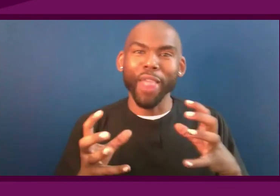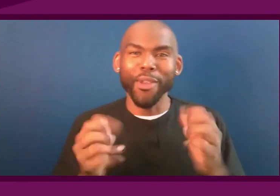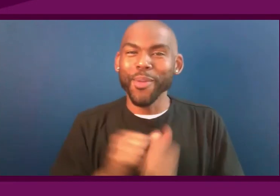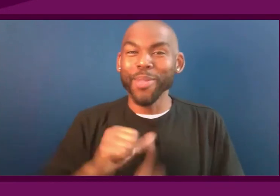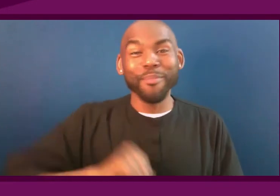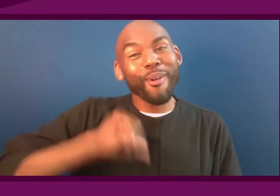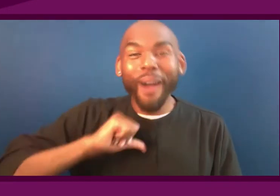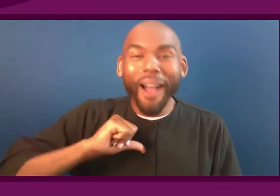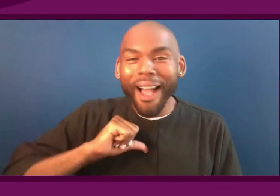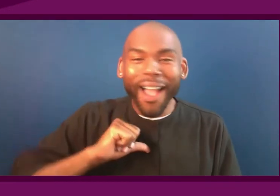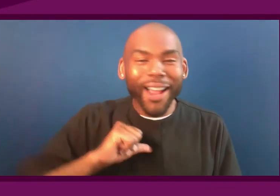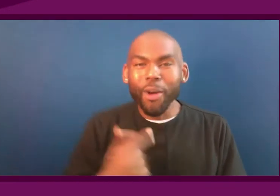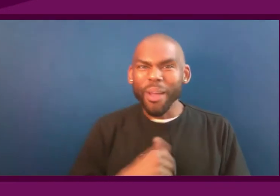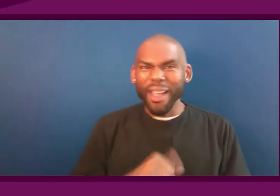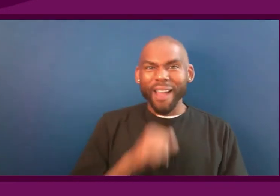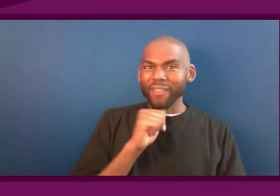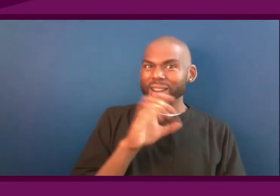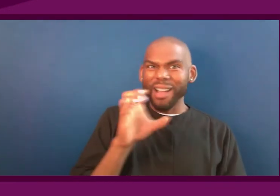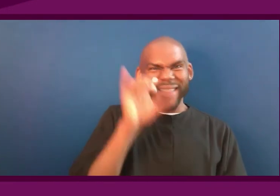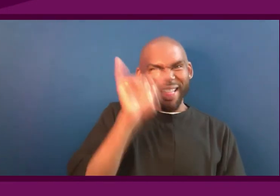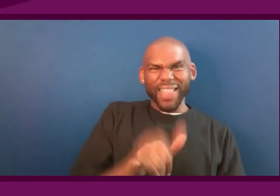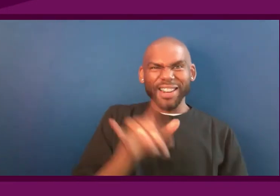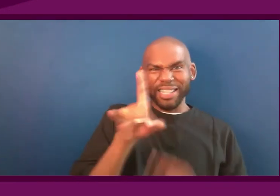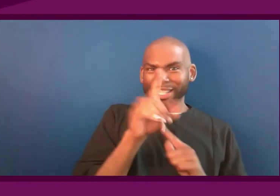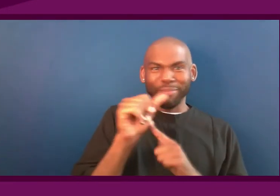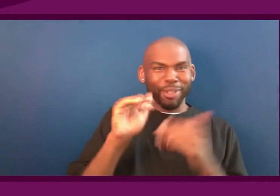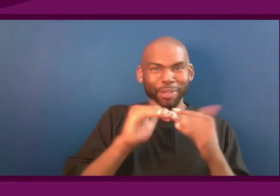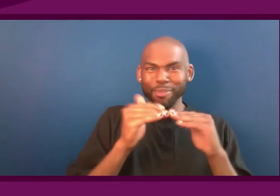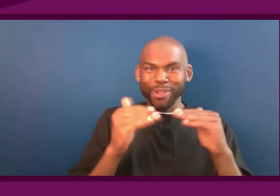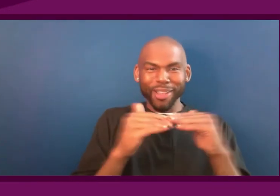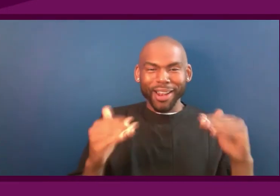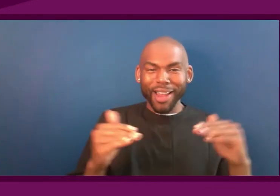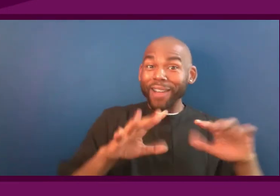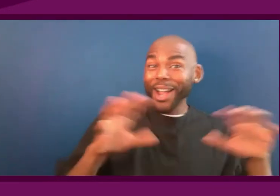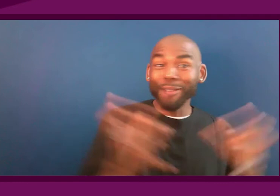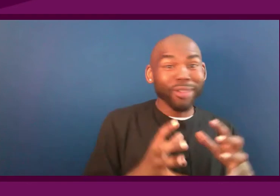I'm proud of my lived experience." And we also need to say Ashley, that